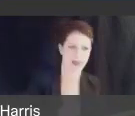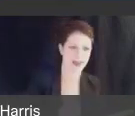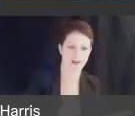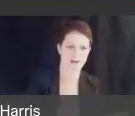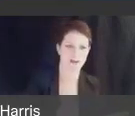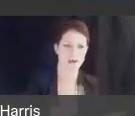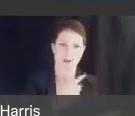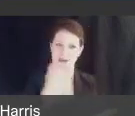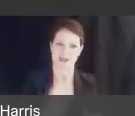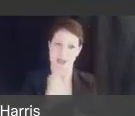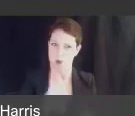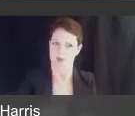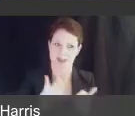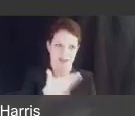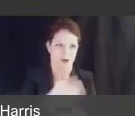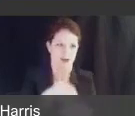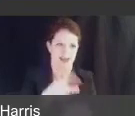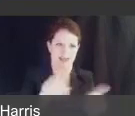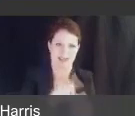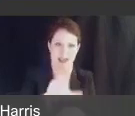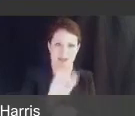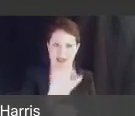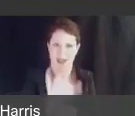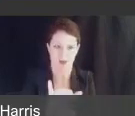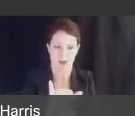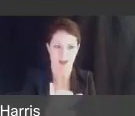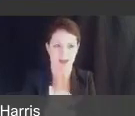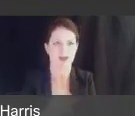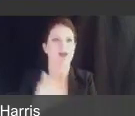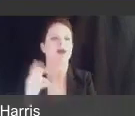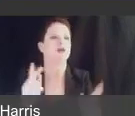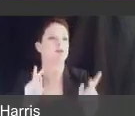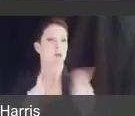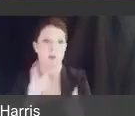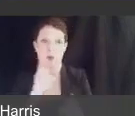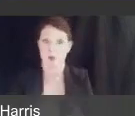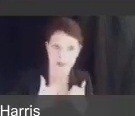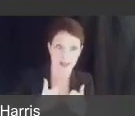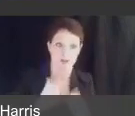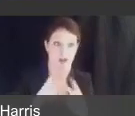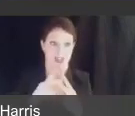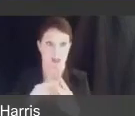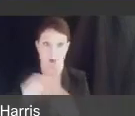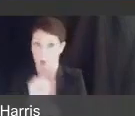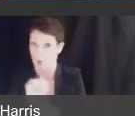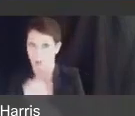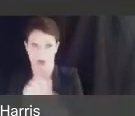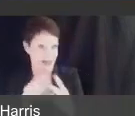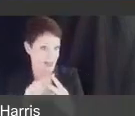in the County, so we're vaccinating people who live or work in the County within that 1A cohort